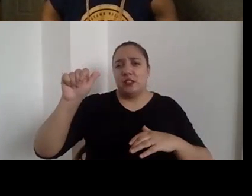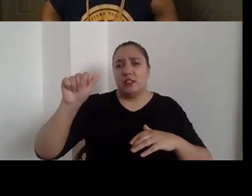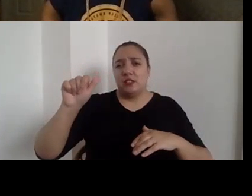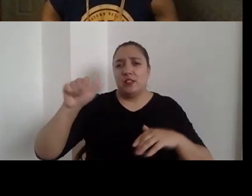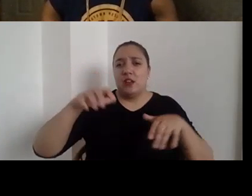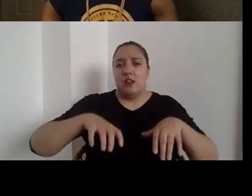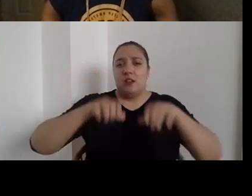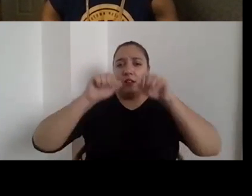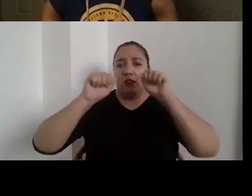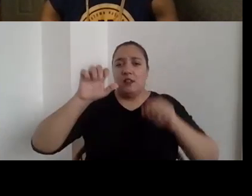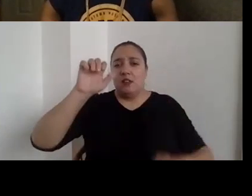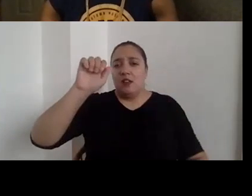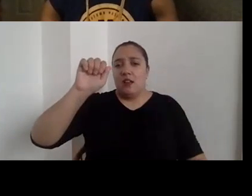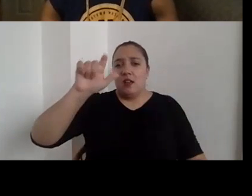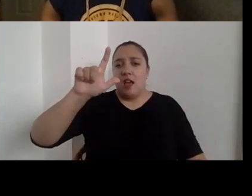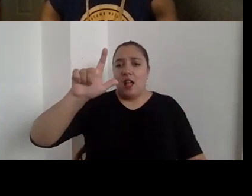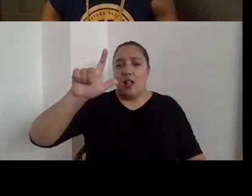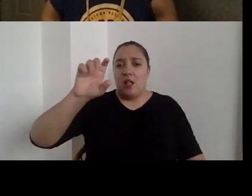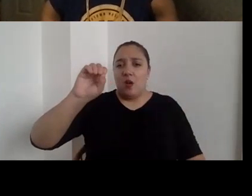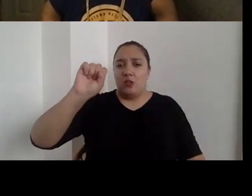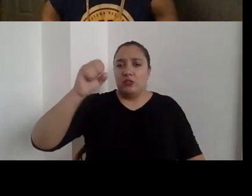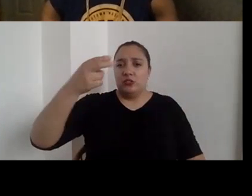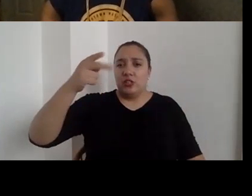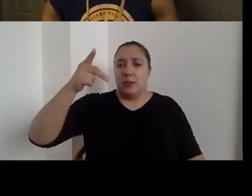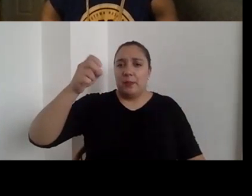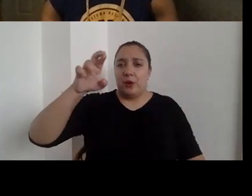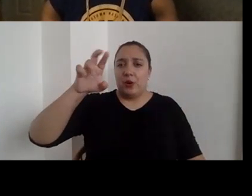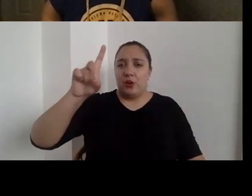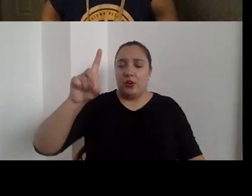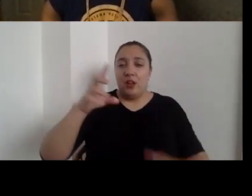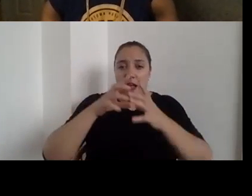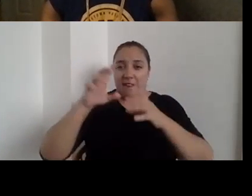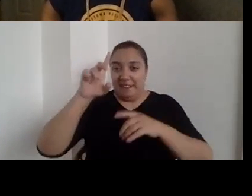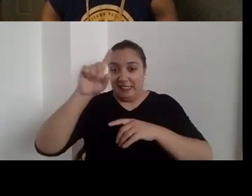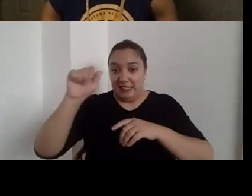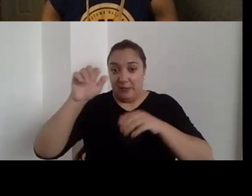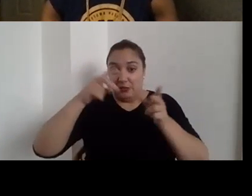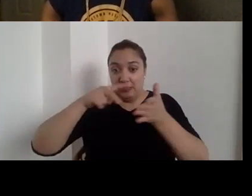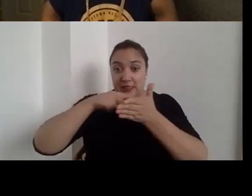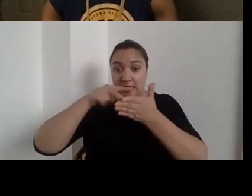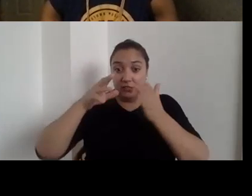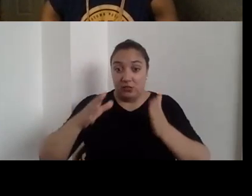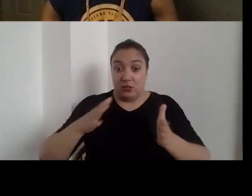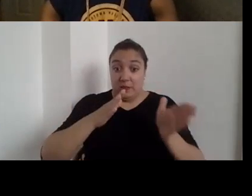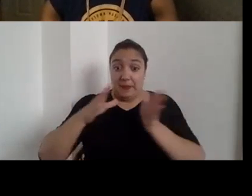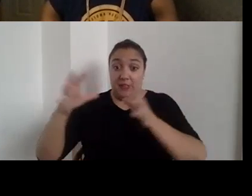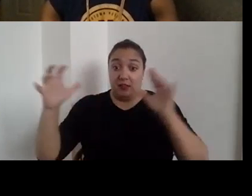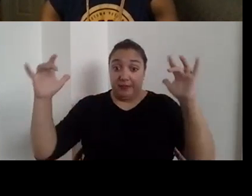magical moment where all these disabled dancers came together and can learn together and it was like completely